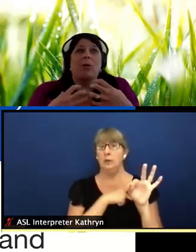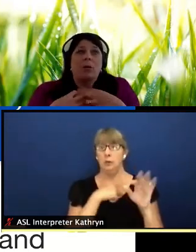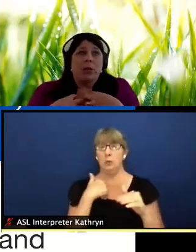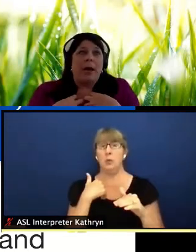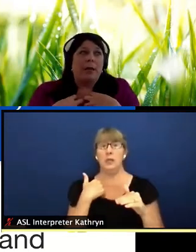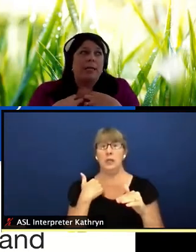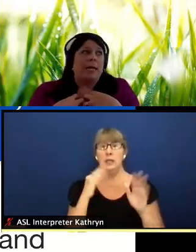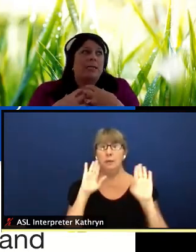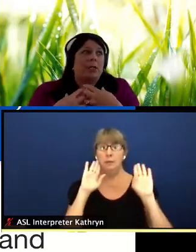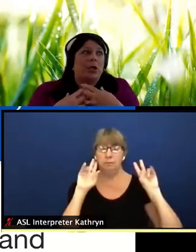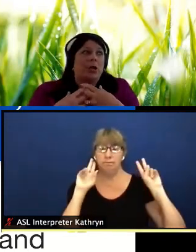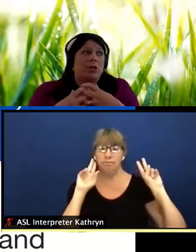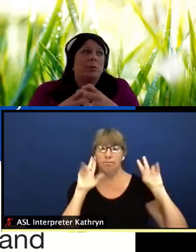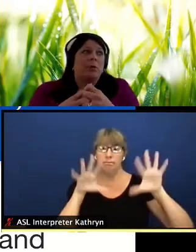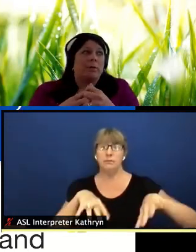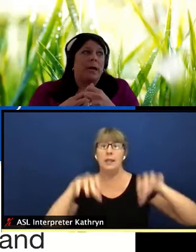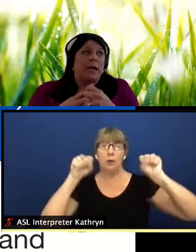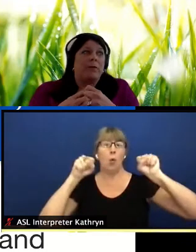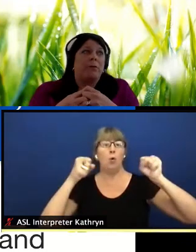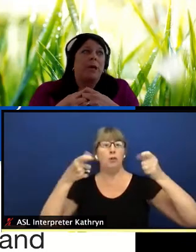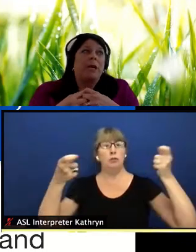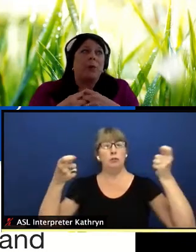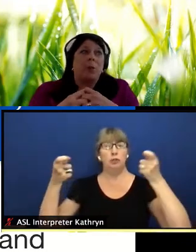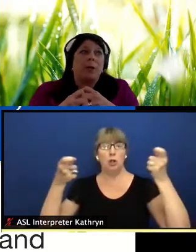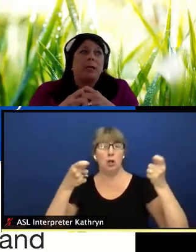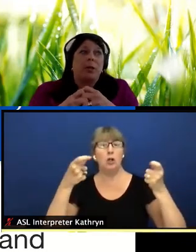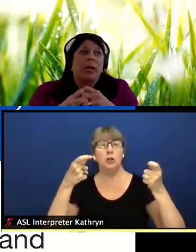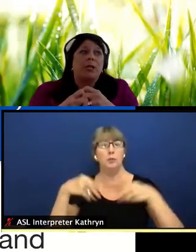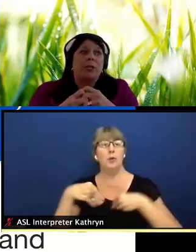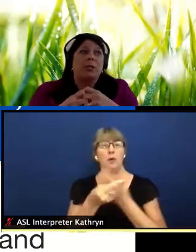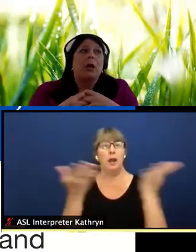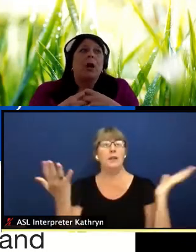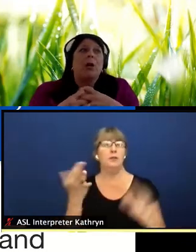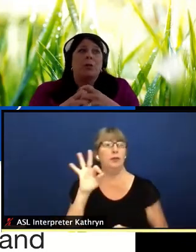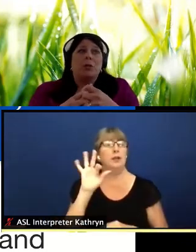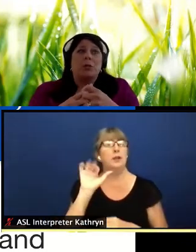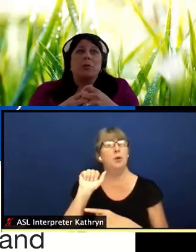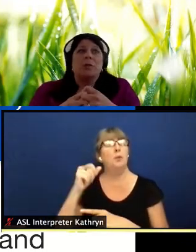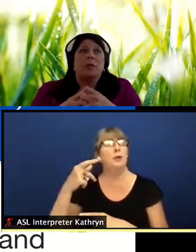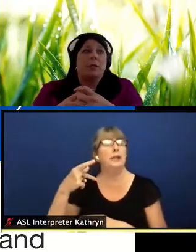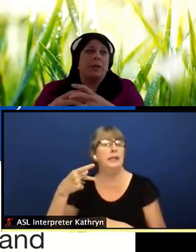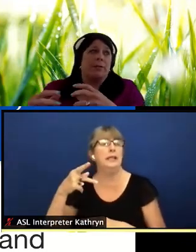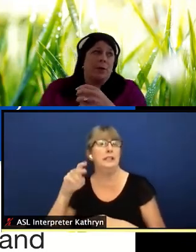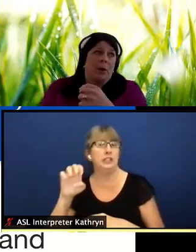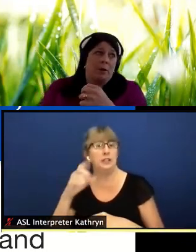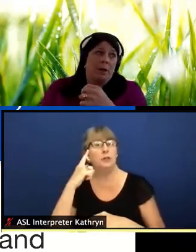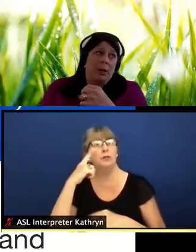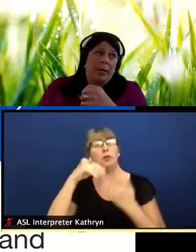Orange County takes the charge of providing a free and appropriate education for students that are deaf and hard of hearing.